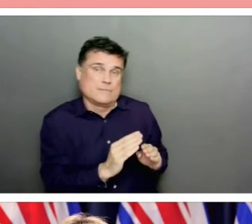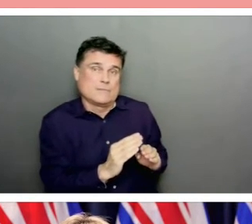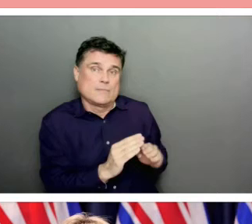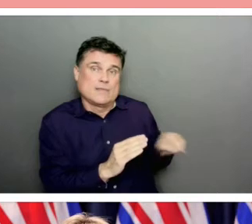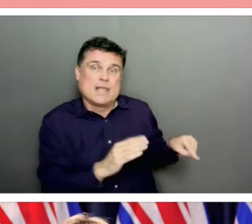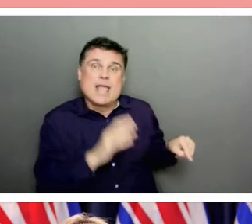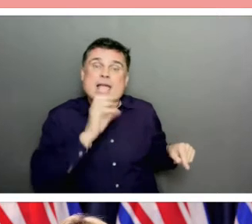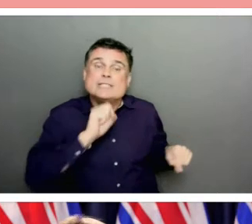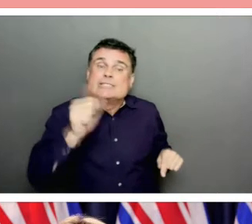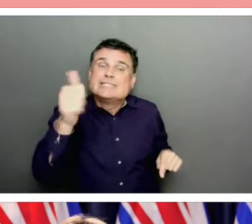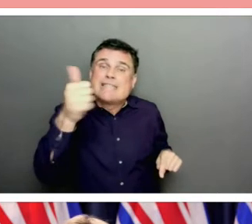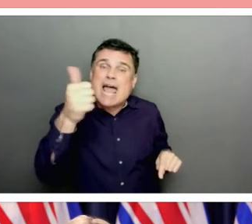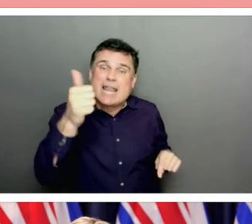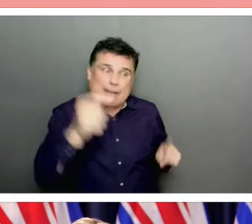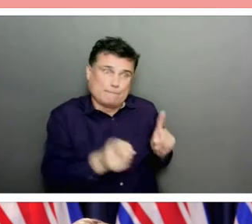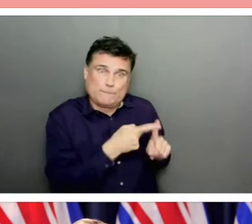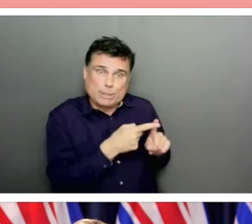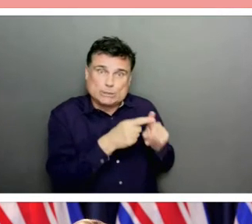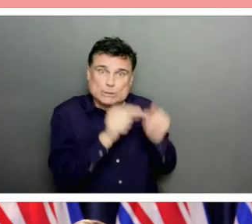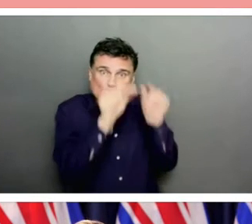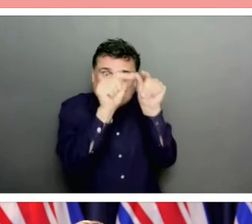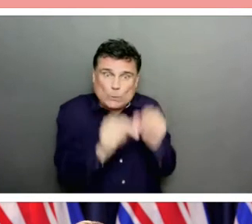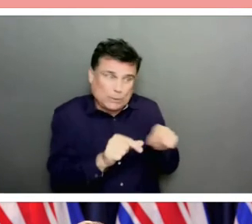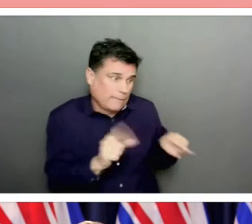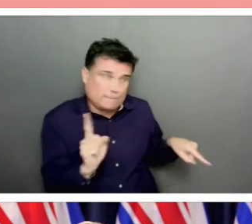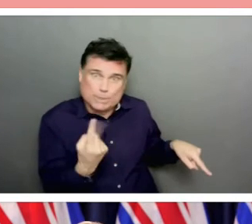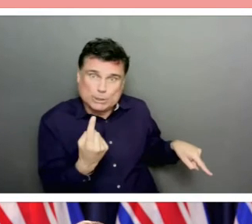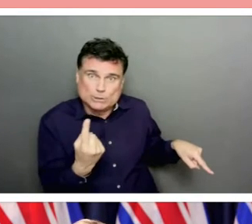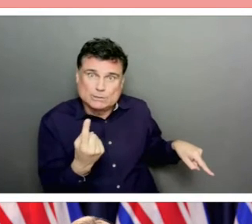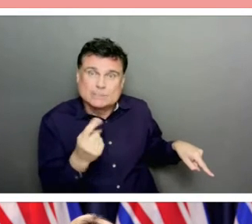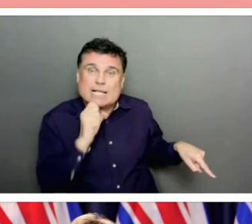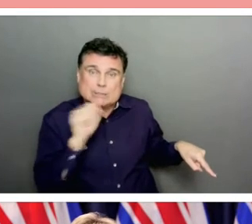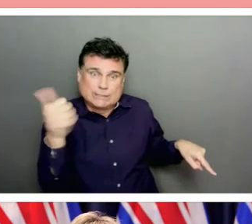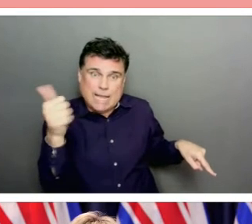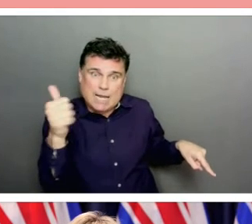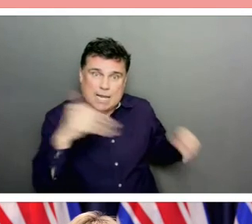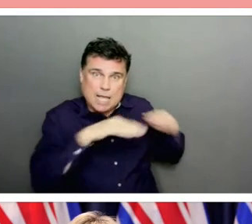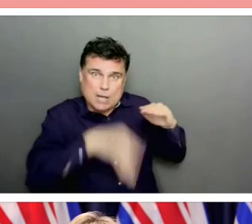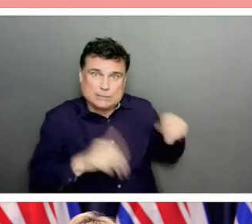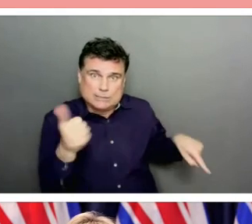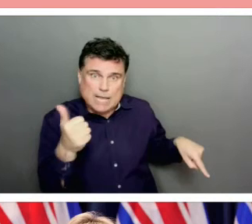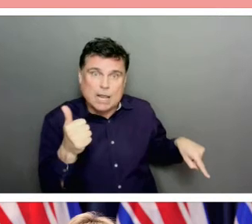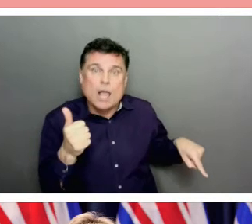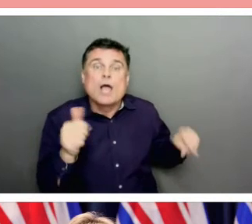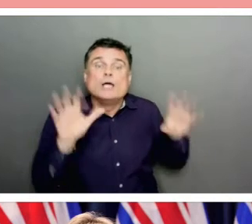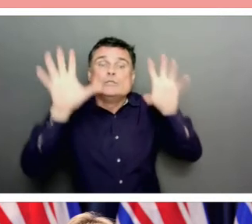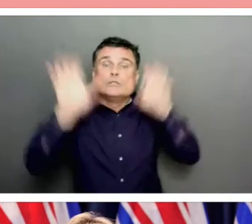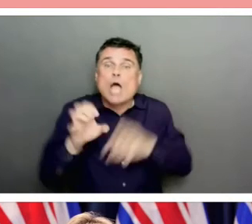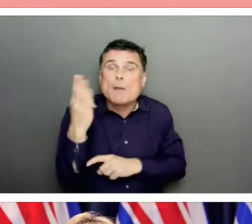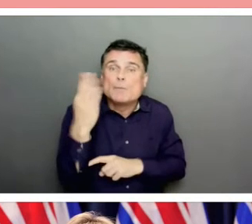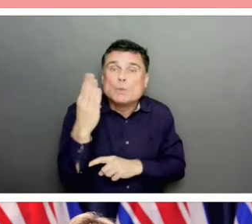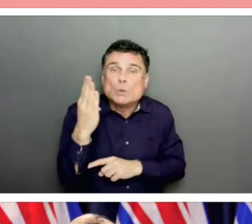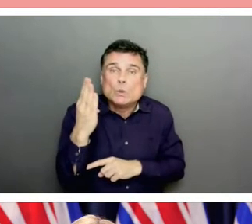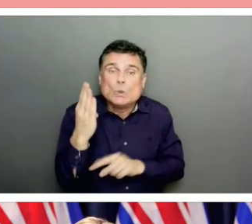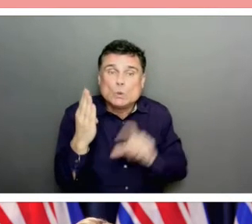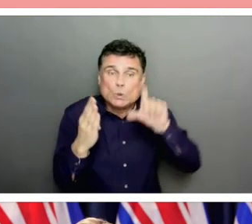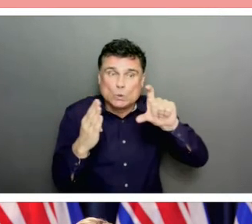people -- are children under the age of 10. The yellow bar next to that is the proportion of people who